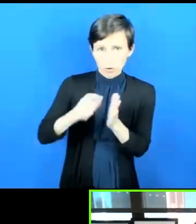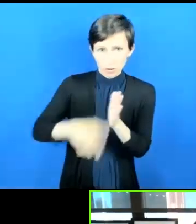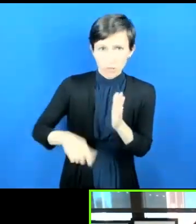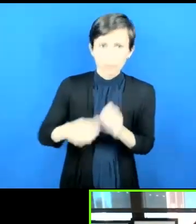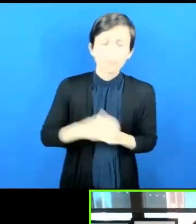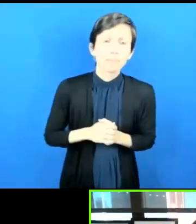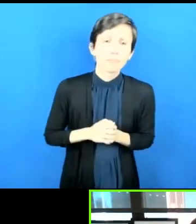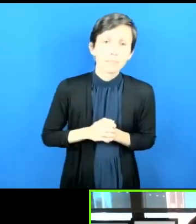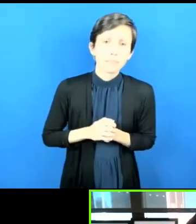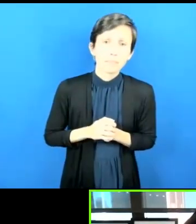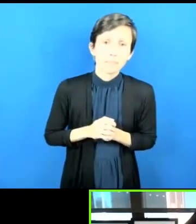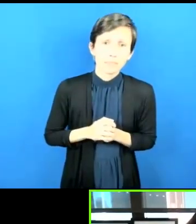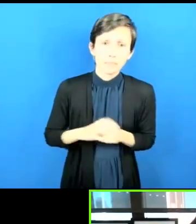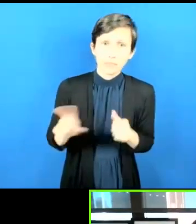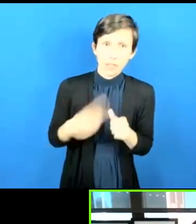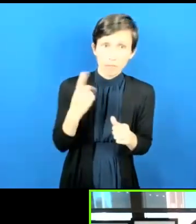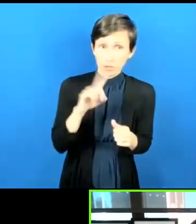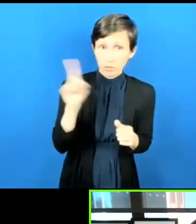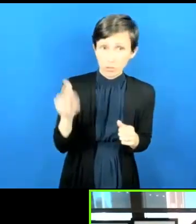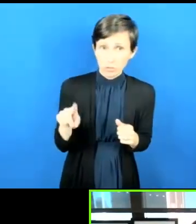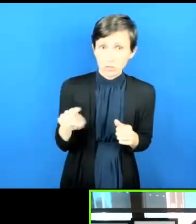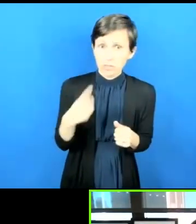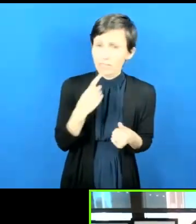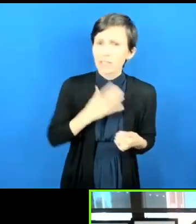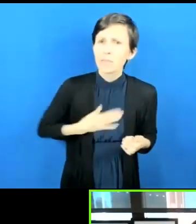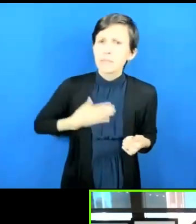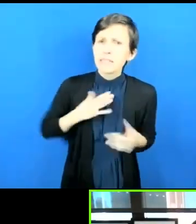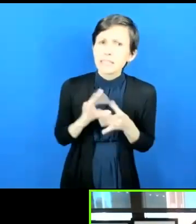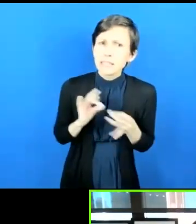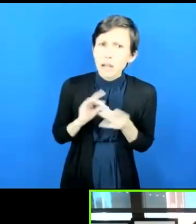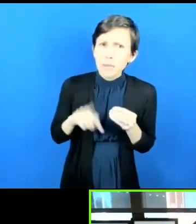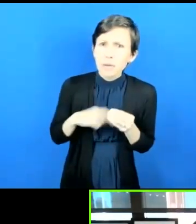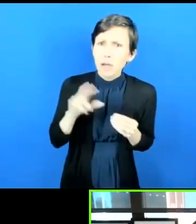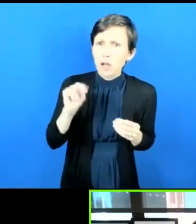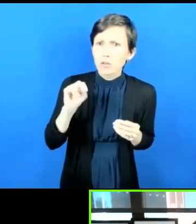and so the first question is, please comment on the New York Times article,